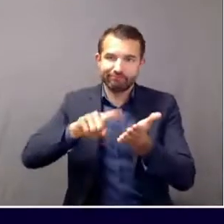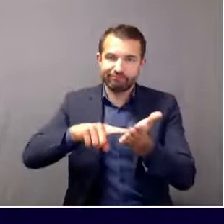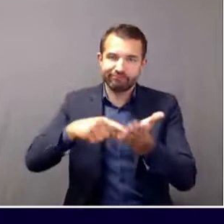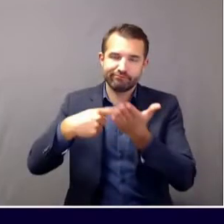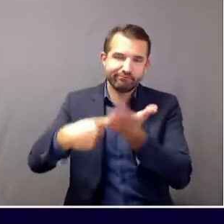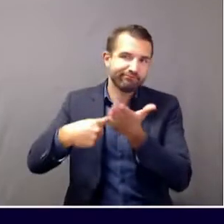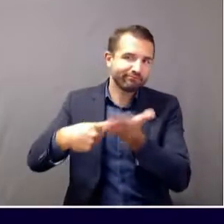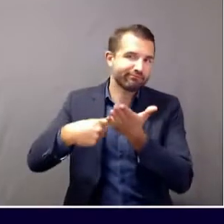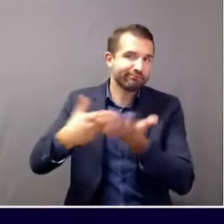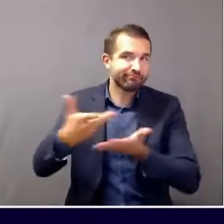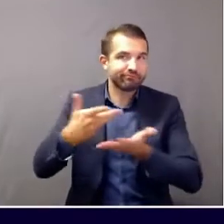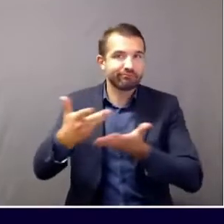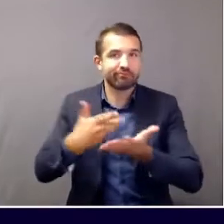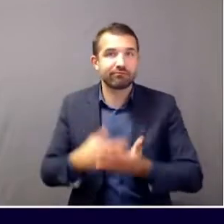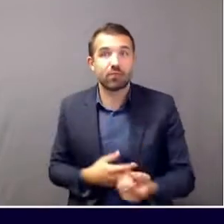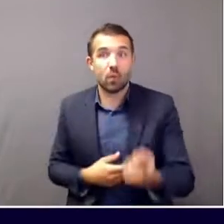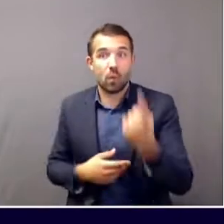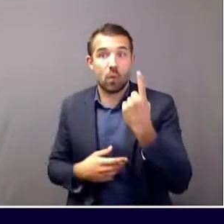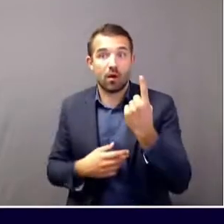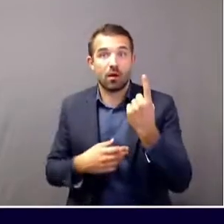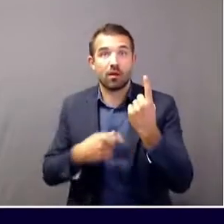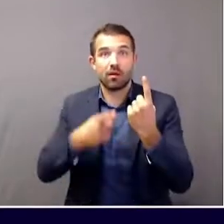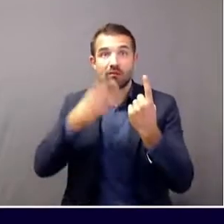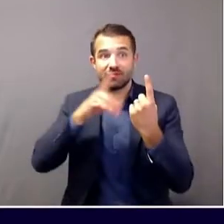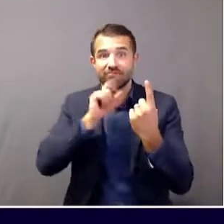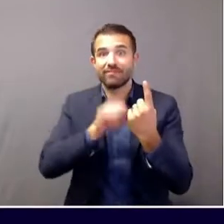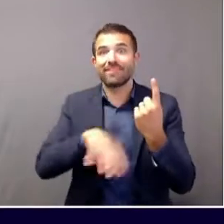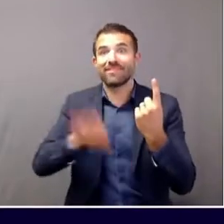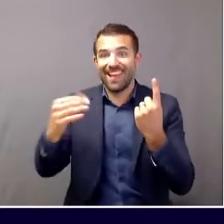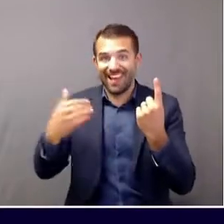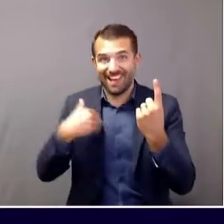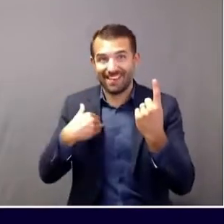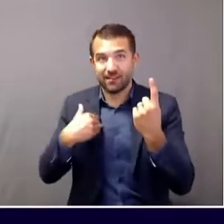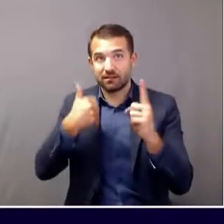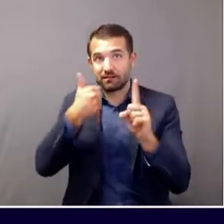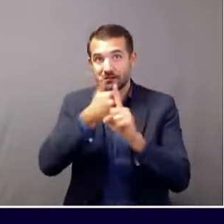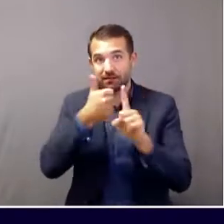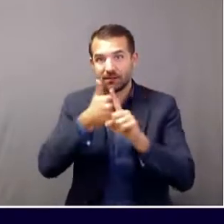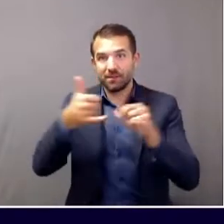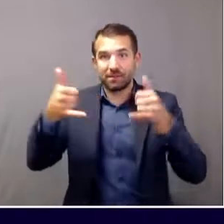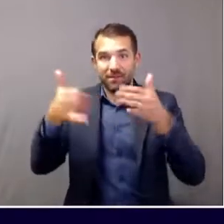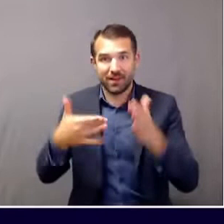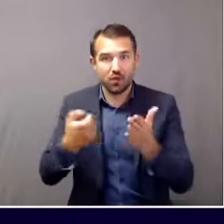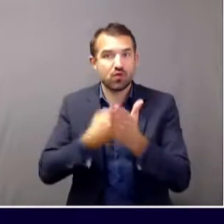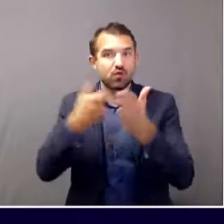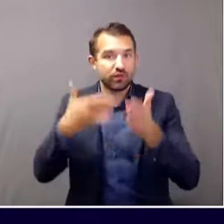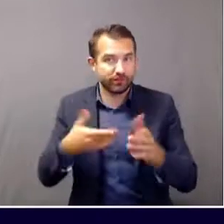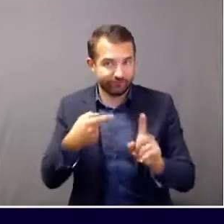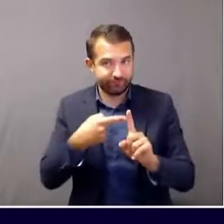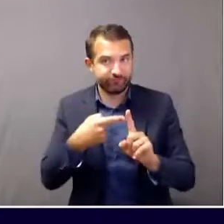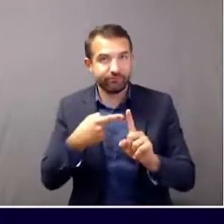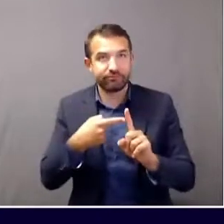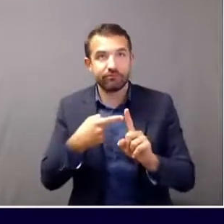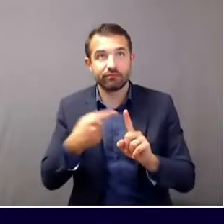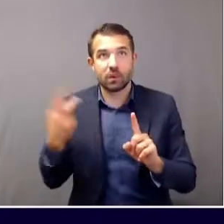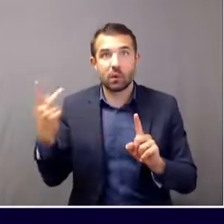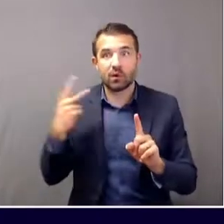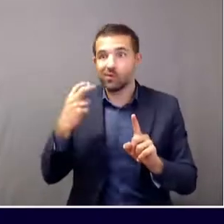who has tested positive who played hockey on the two days in